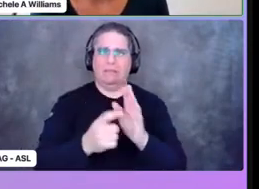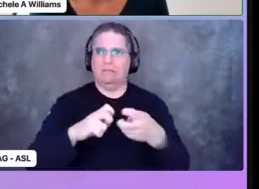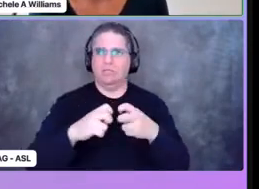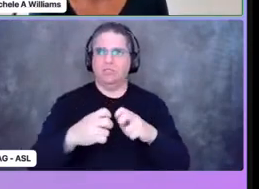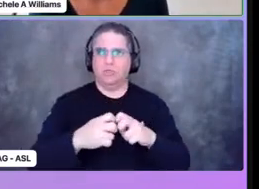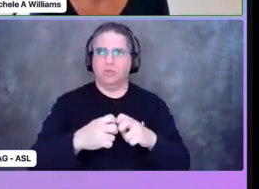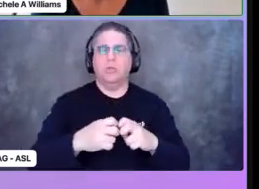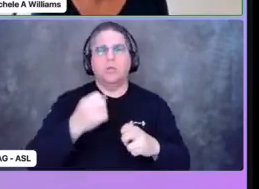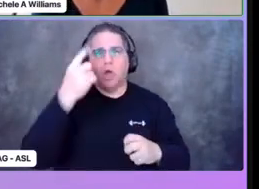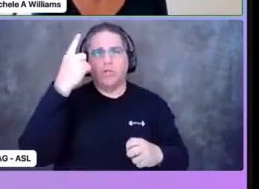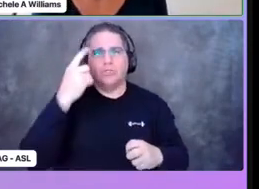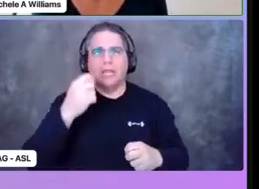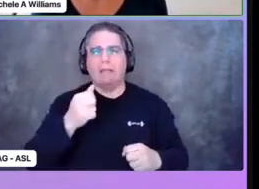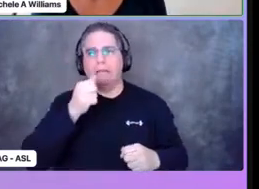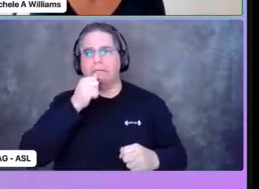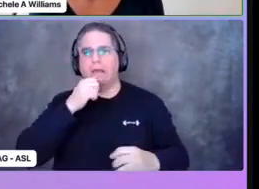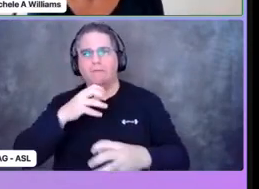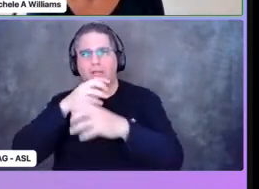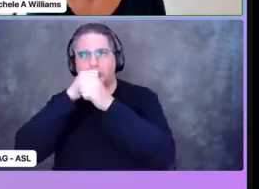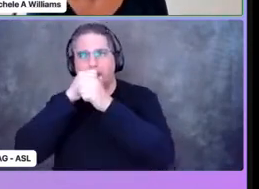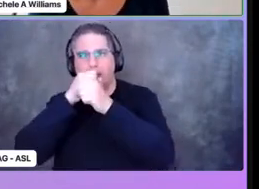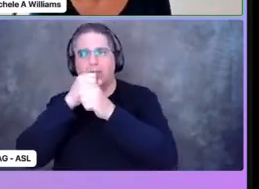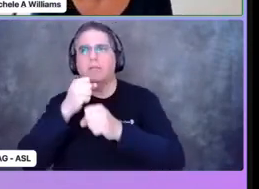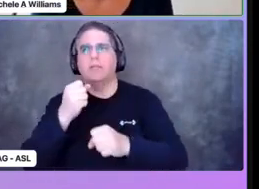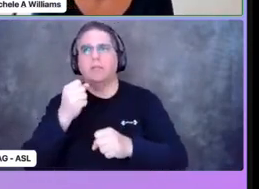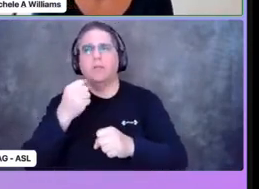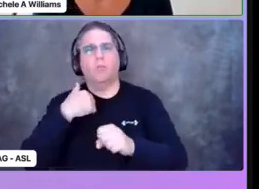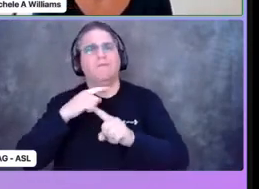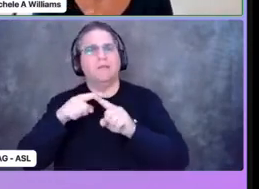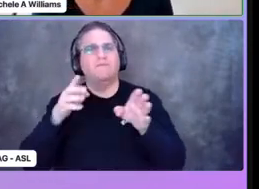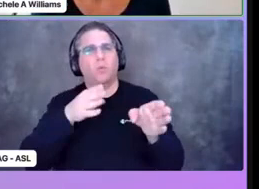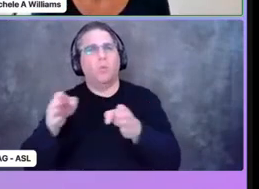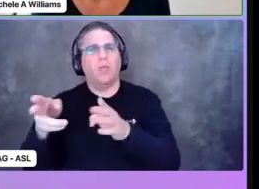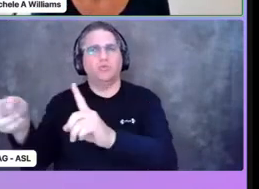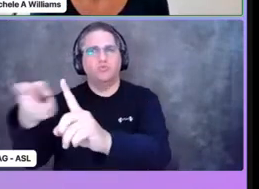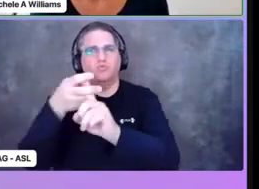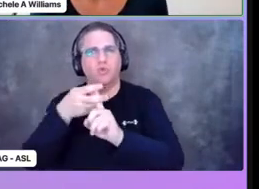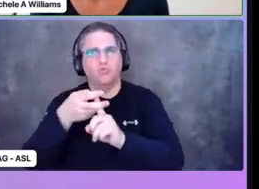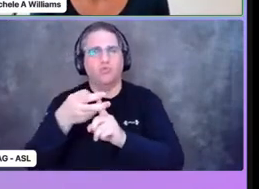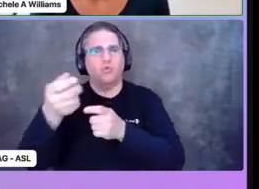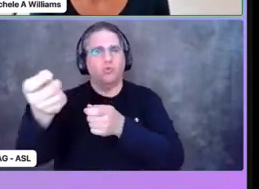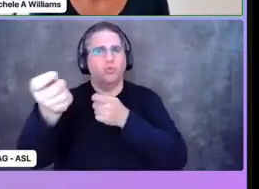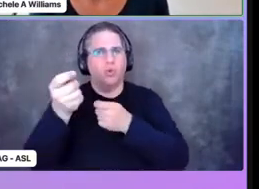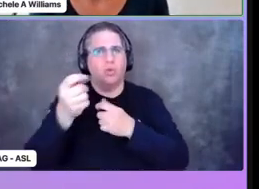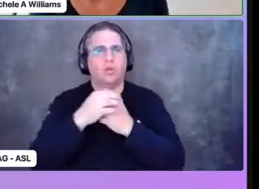[Michele A Williams] So I don't see that as a legal implication, if you're talking about confidentiality, there